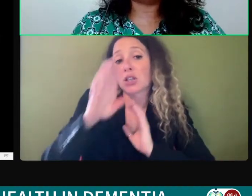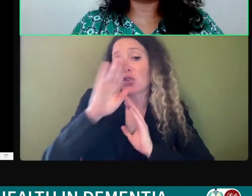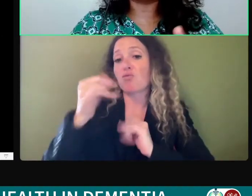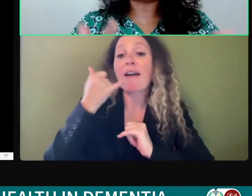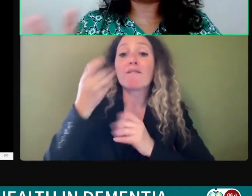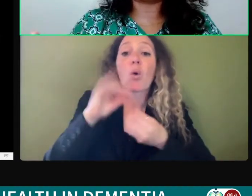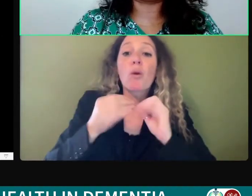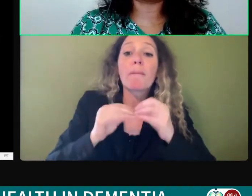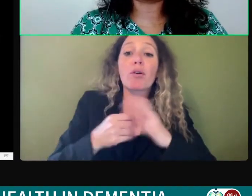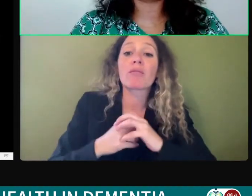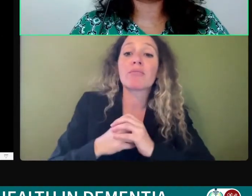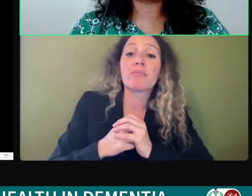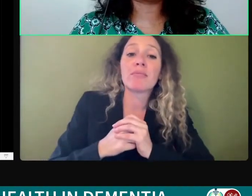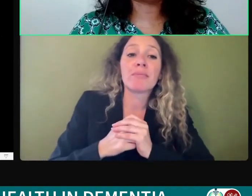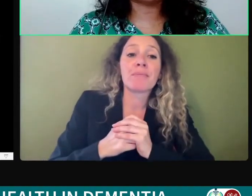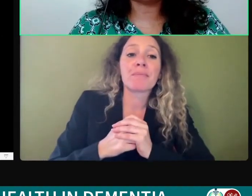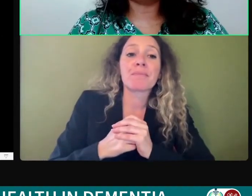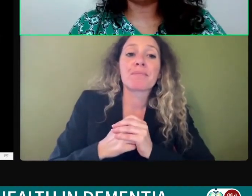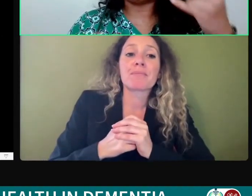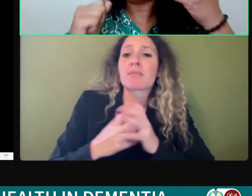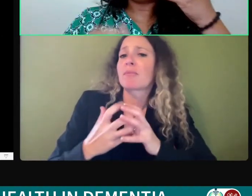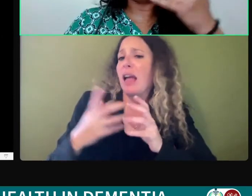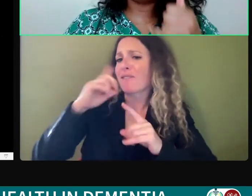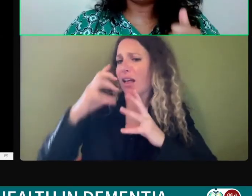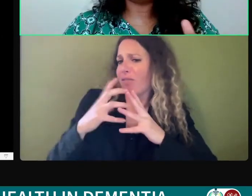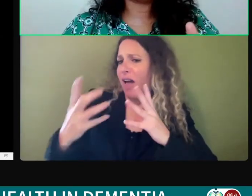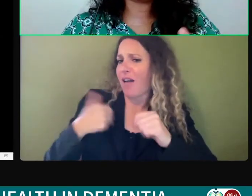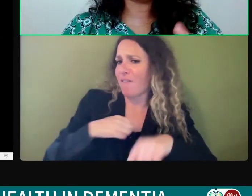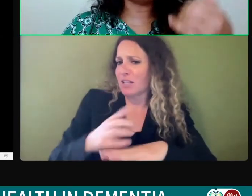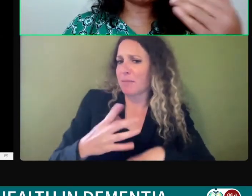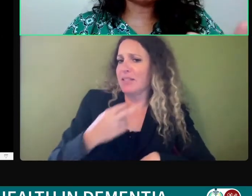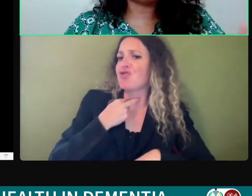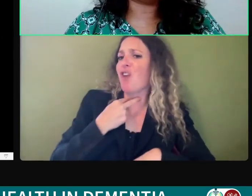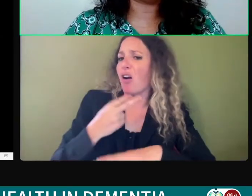I'm sure all of us have been stuck on a phone tree at some point, press one for this or press two for